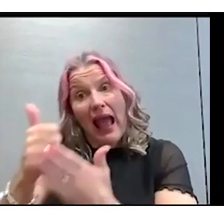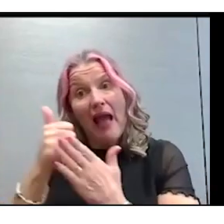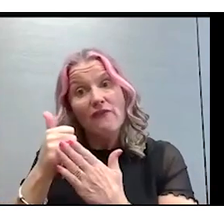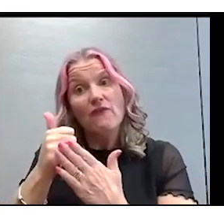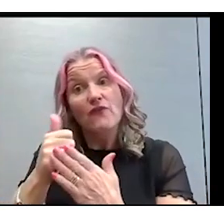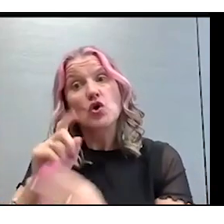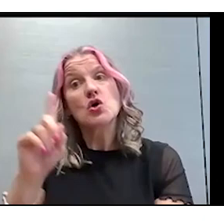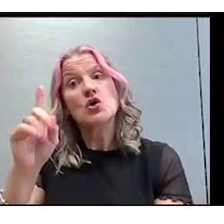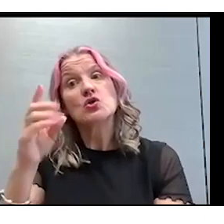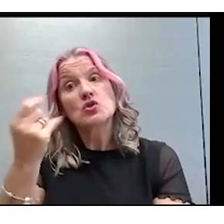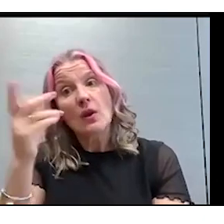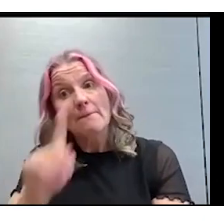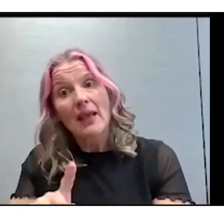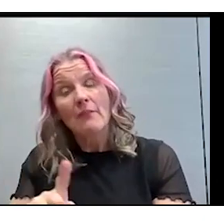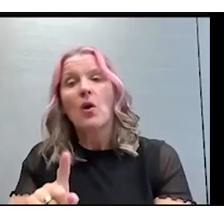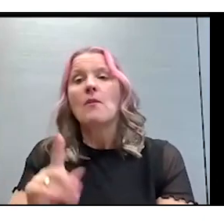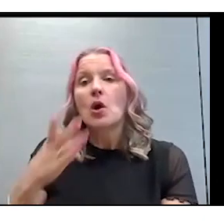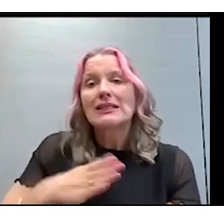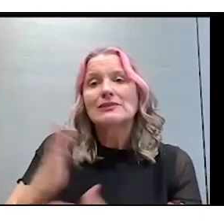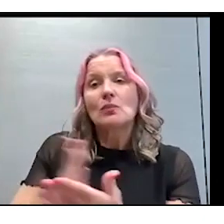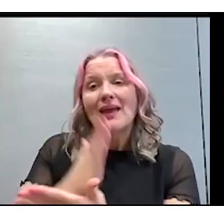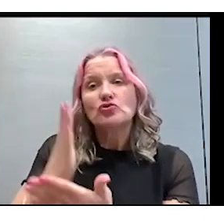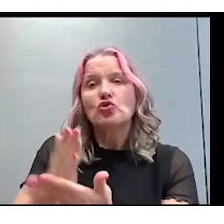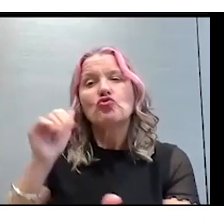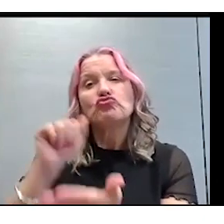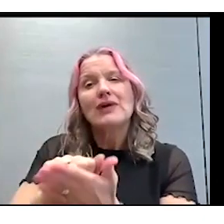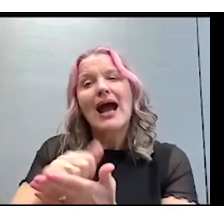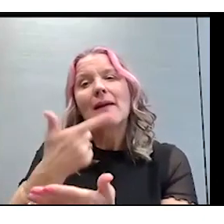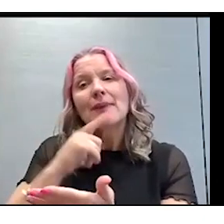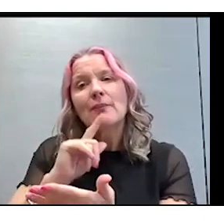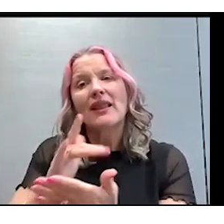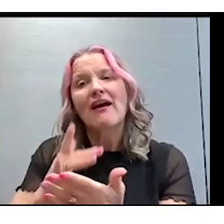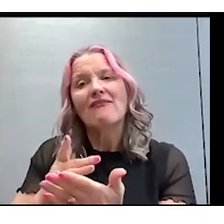but we need to ensure that the right people have access to it as opposed to wide